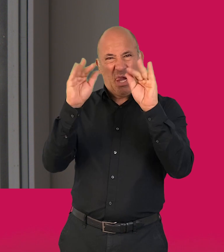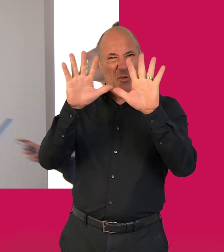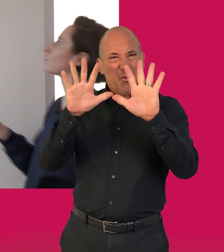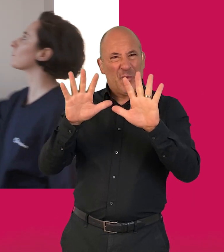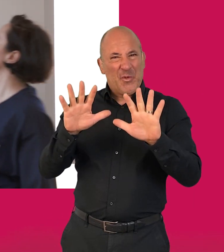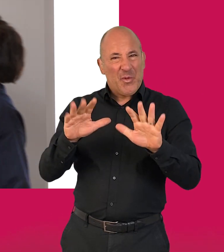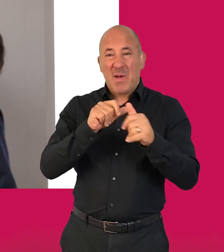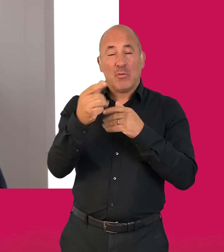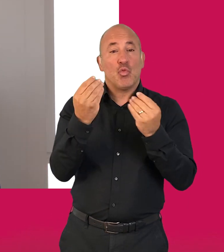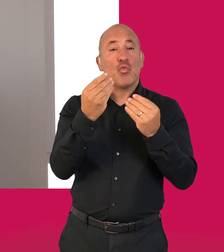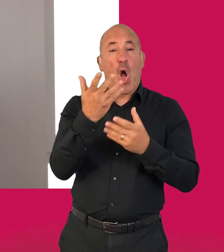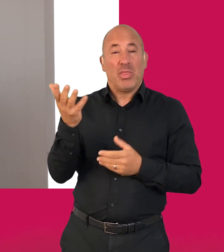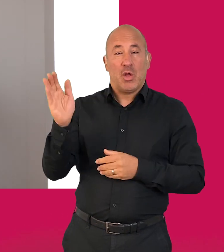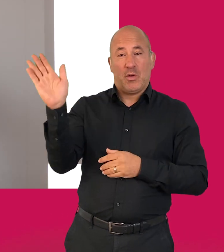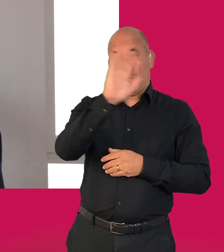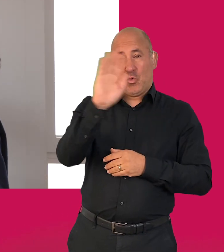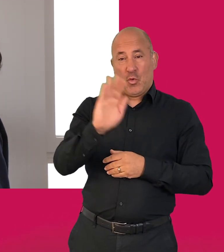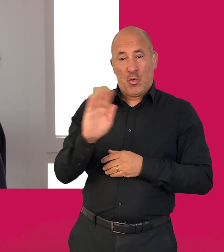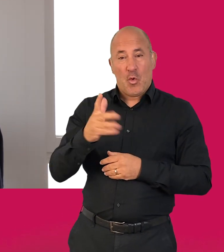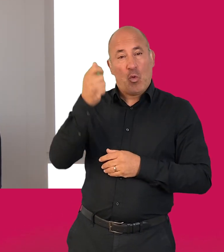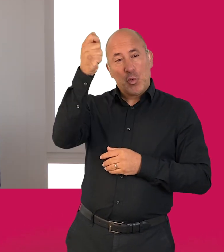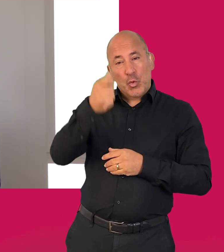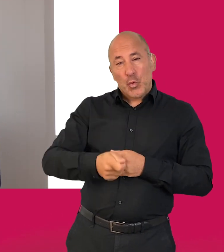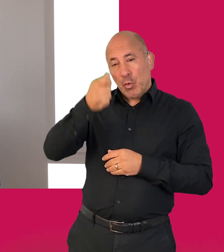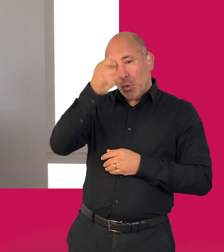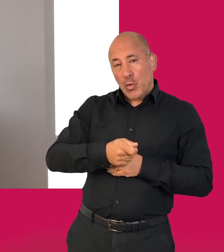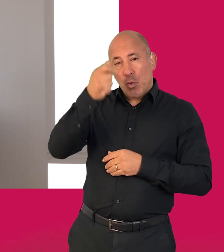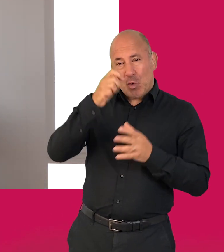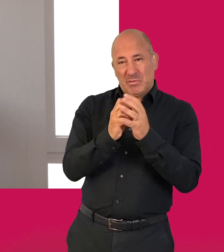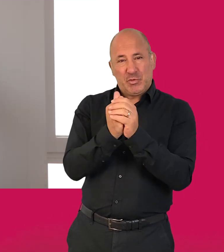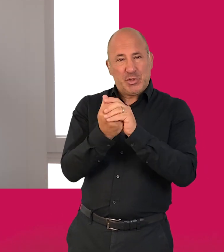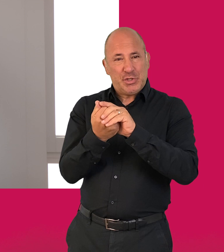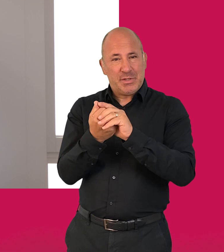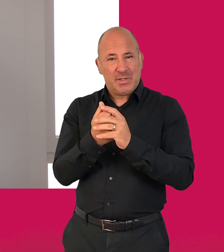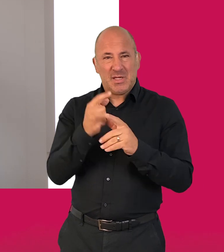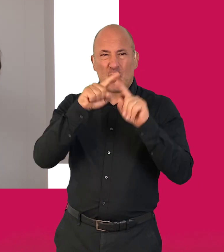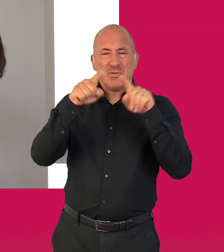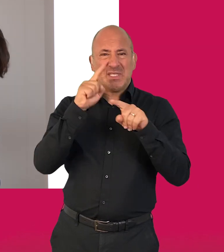If you see condensation on a window, wipe it down using an absorbent cloth or a squeegee.